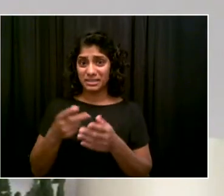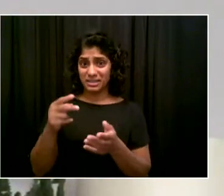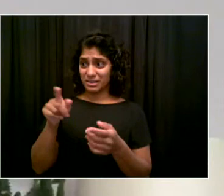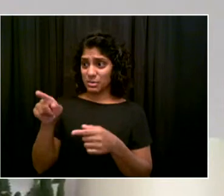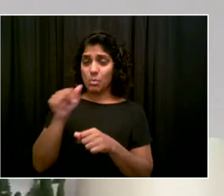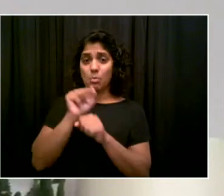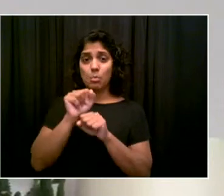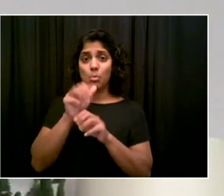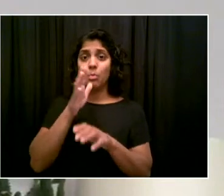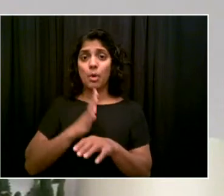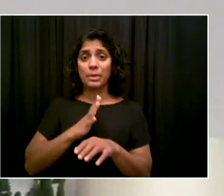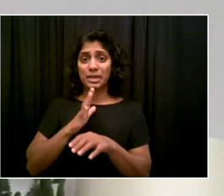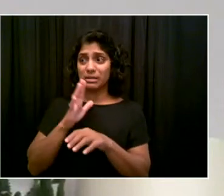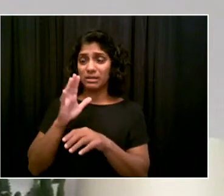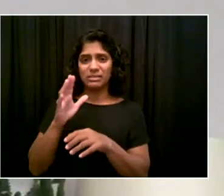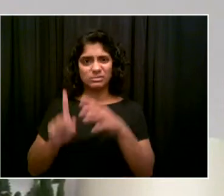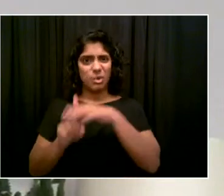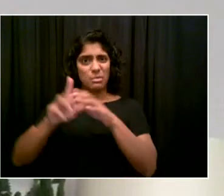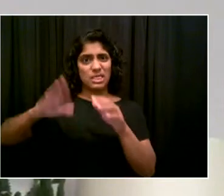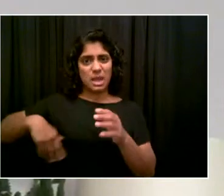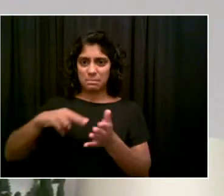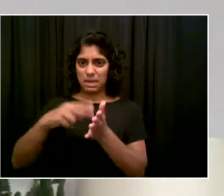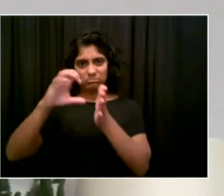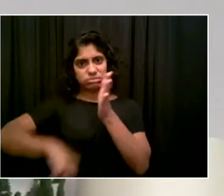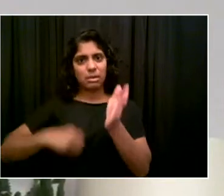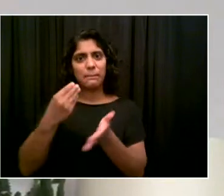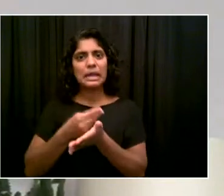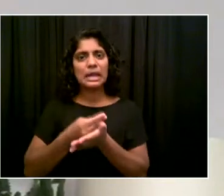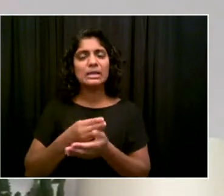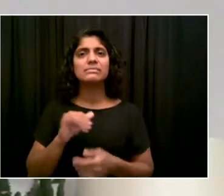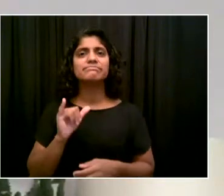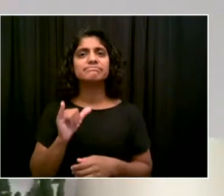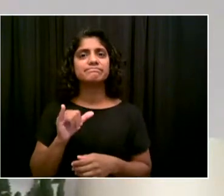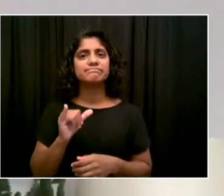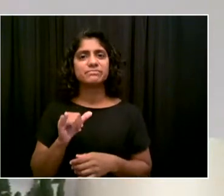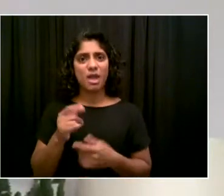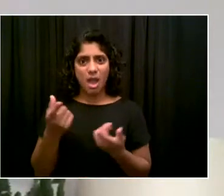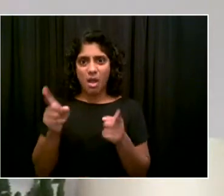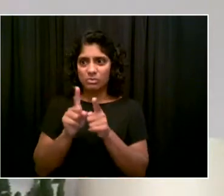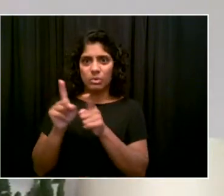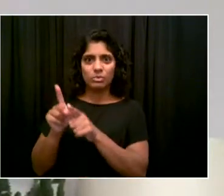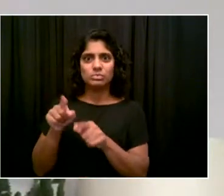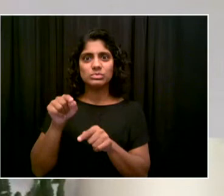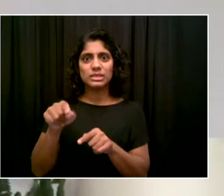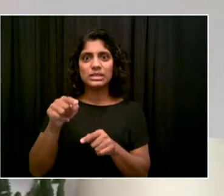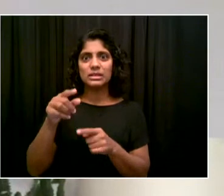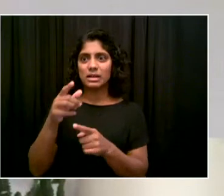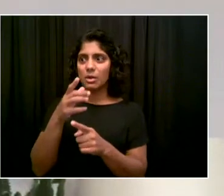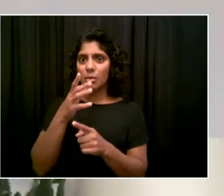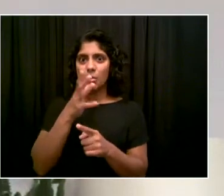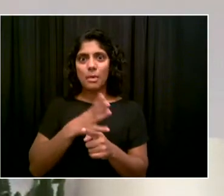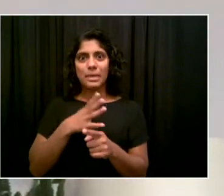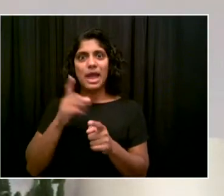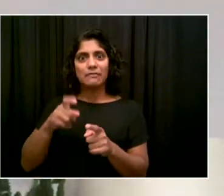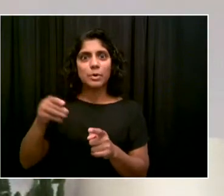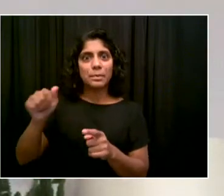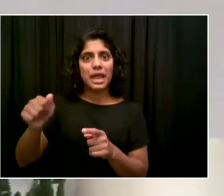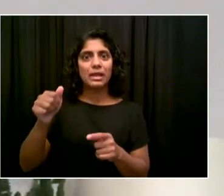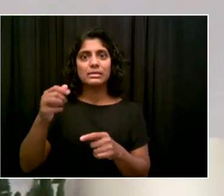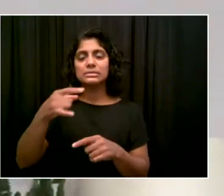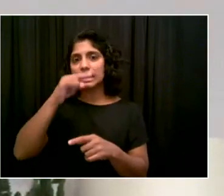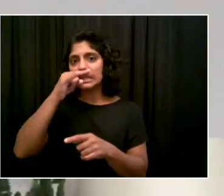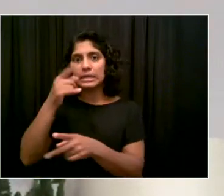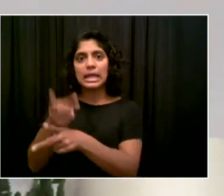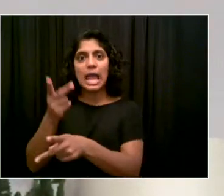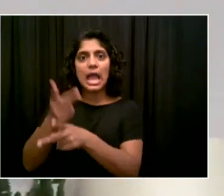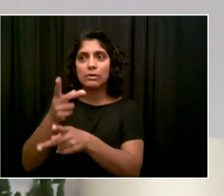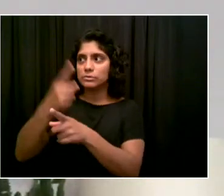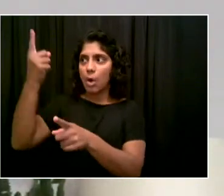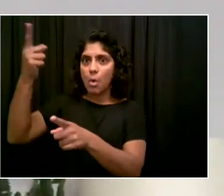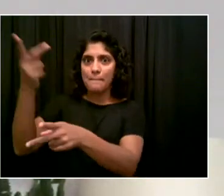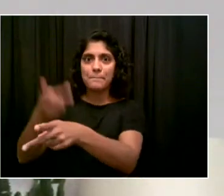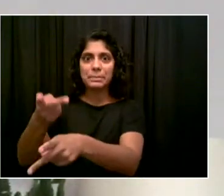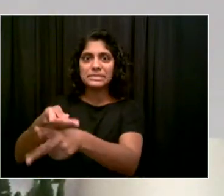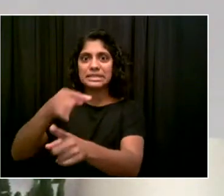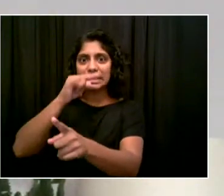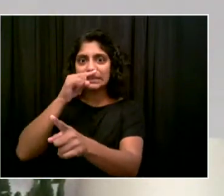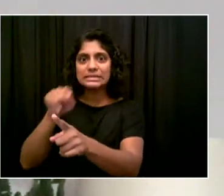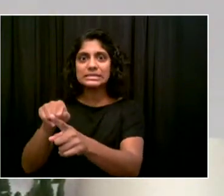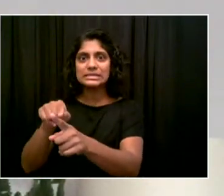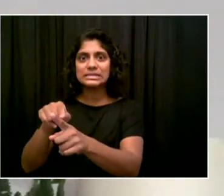YOUR PAY BE